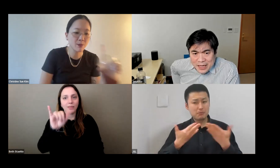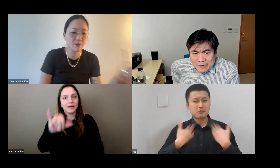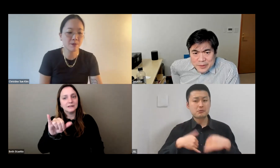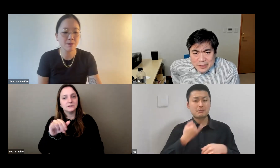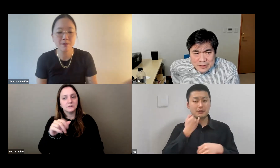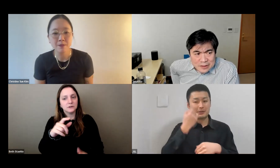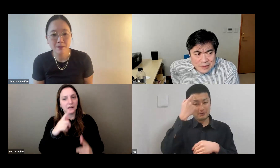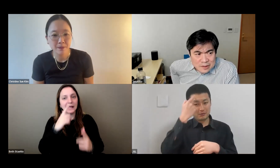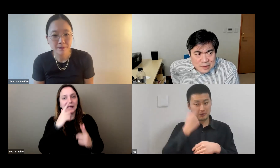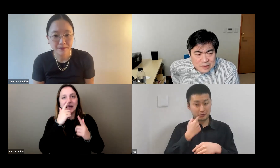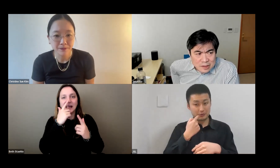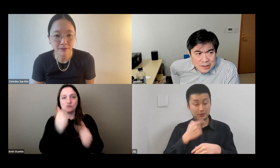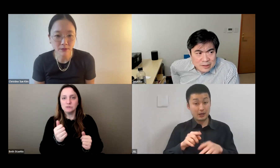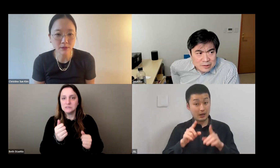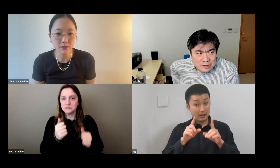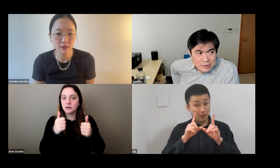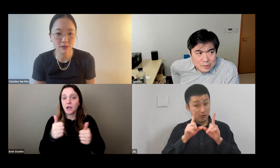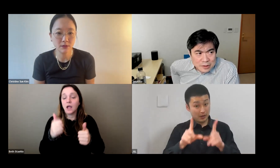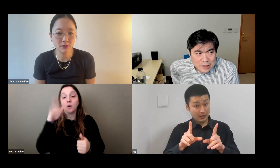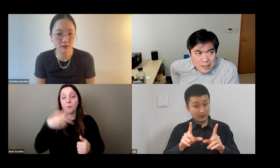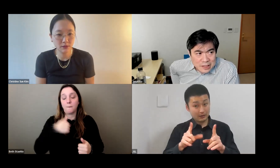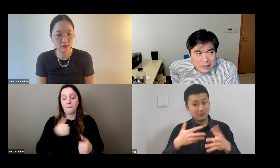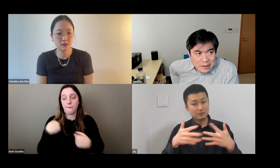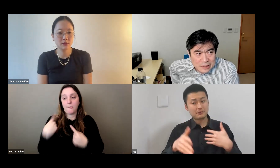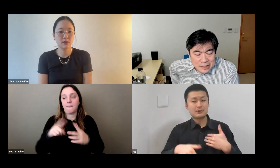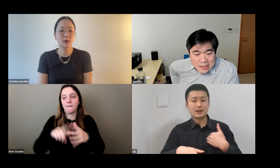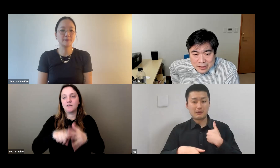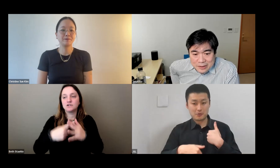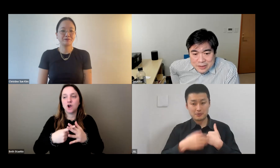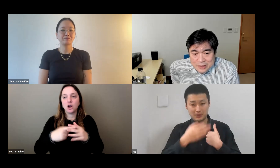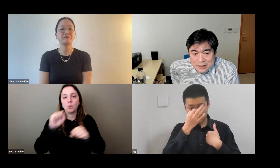I've been starting to do work in technology